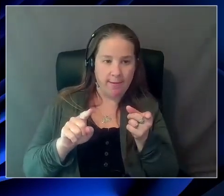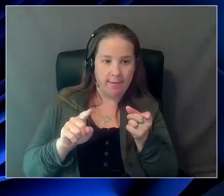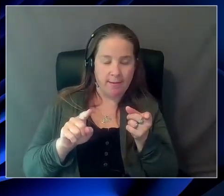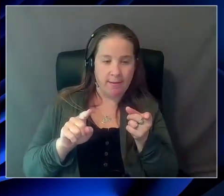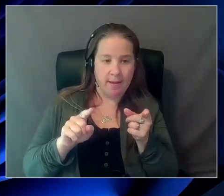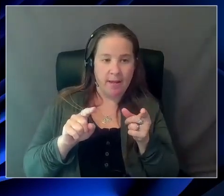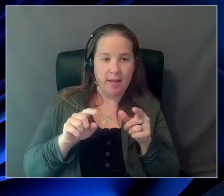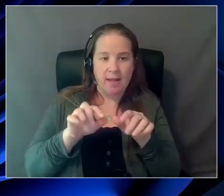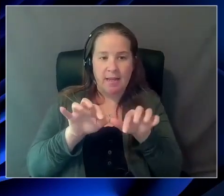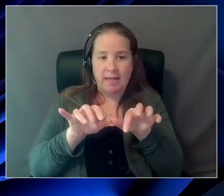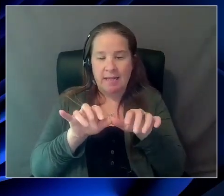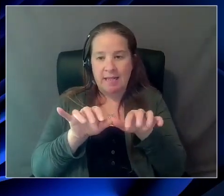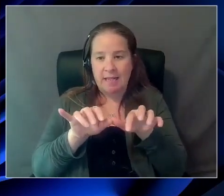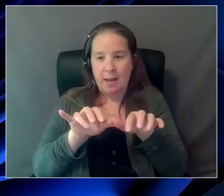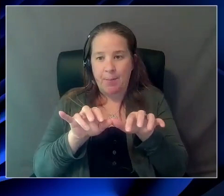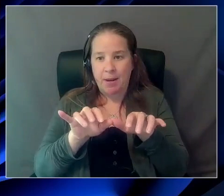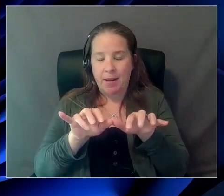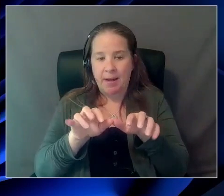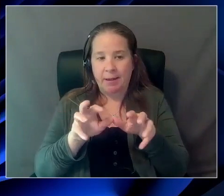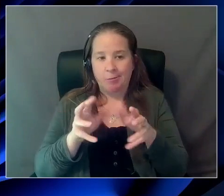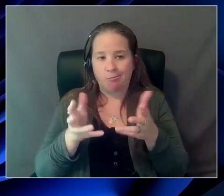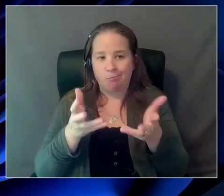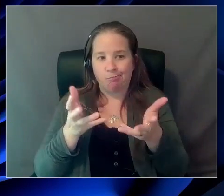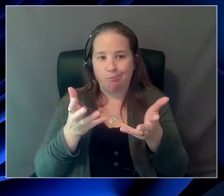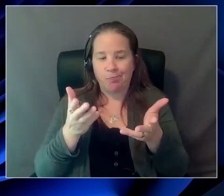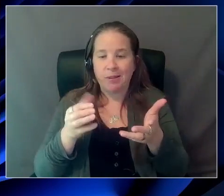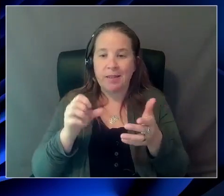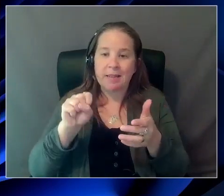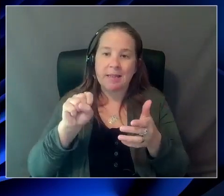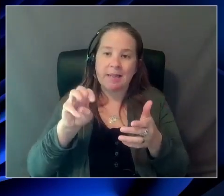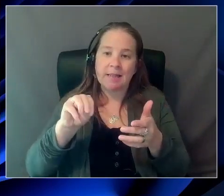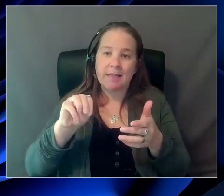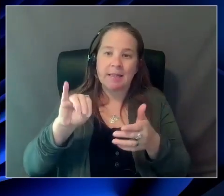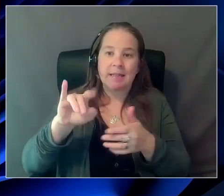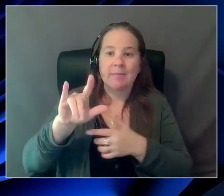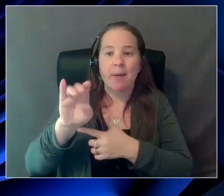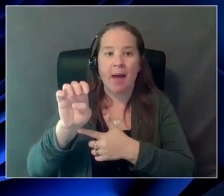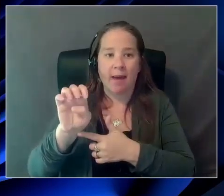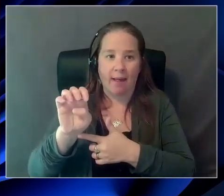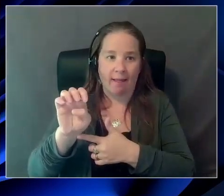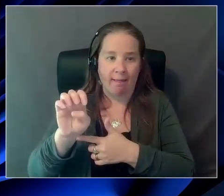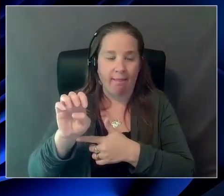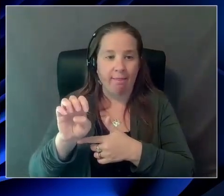I can start typing. Say smile.